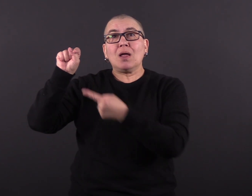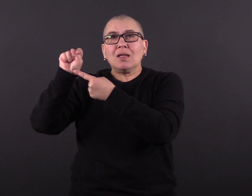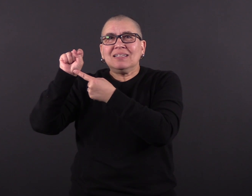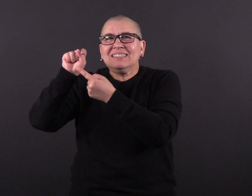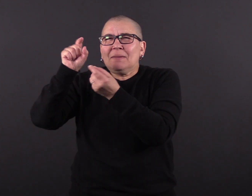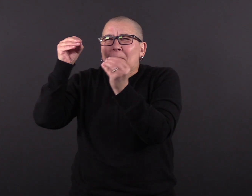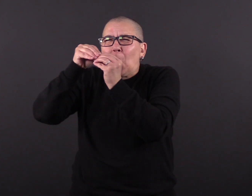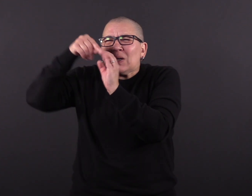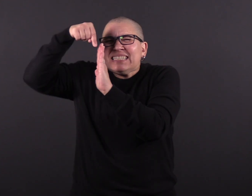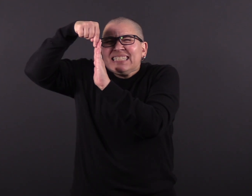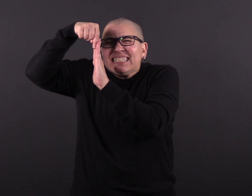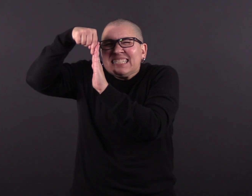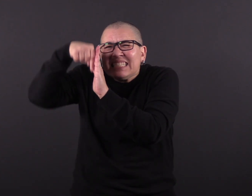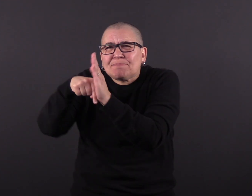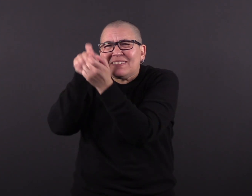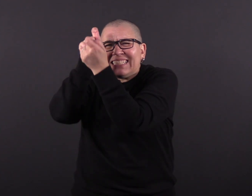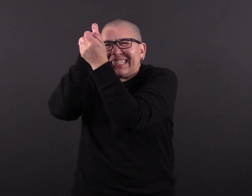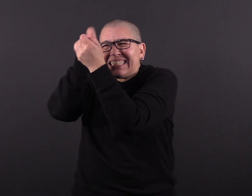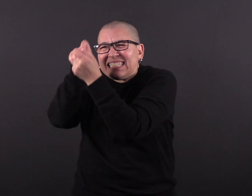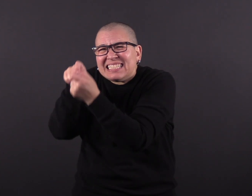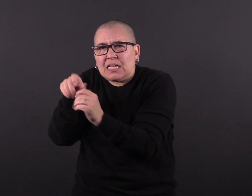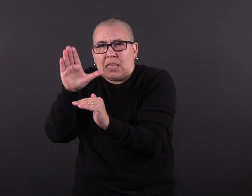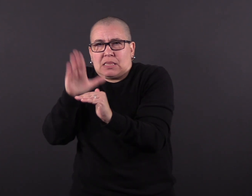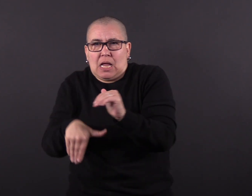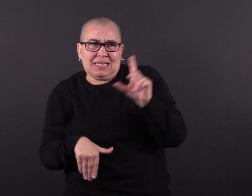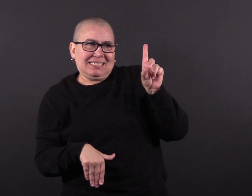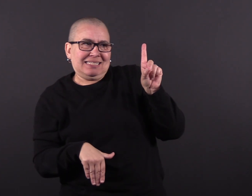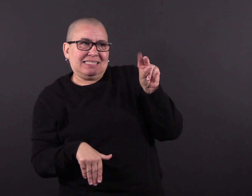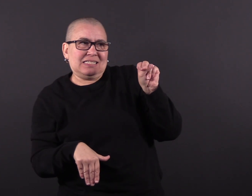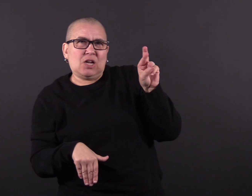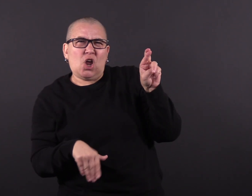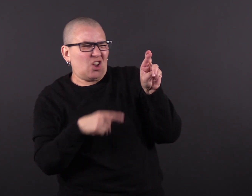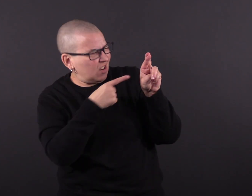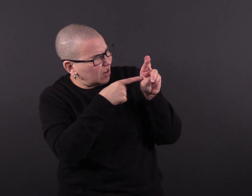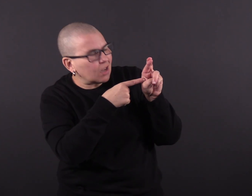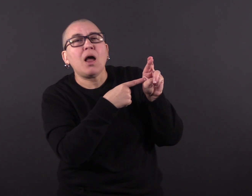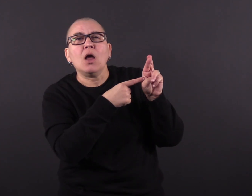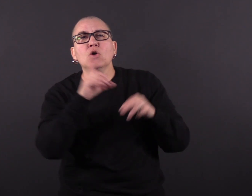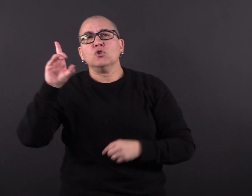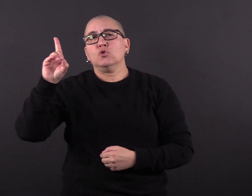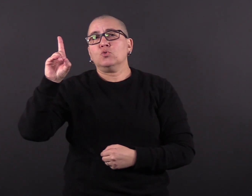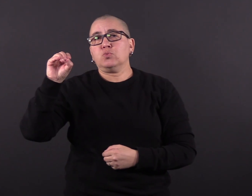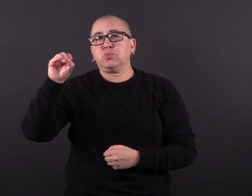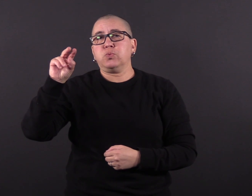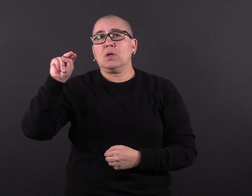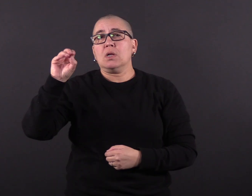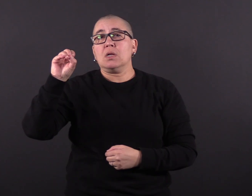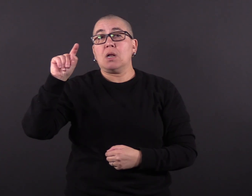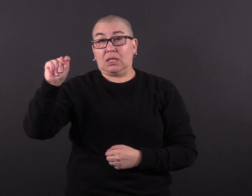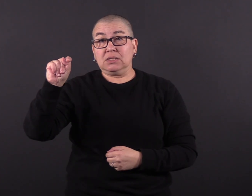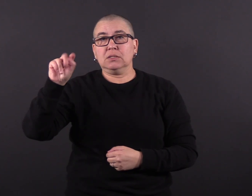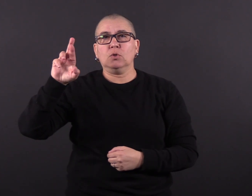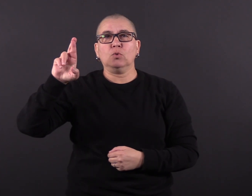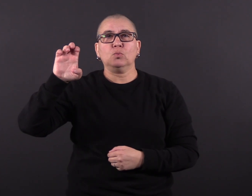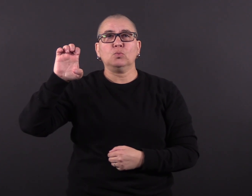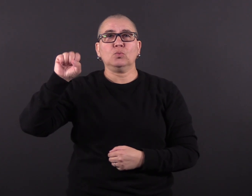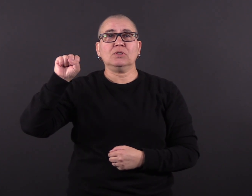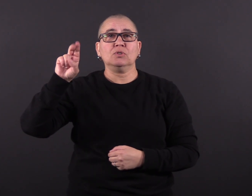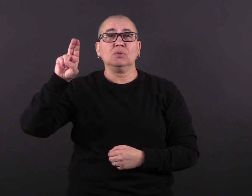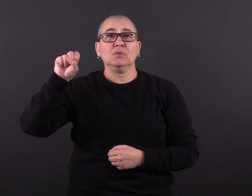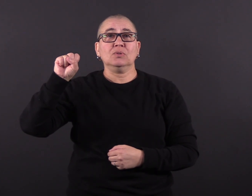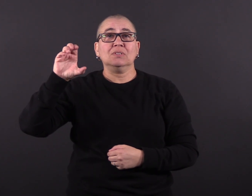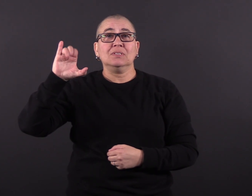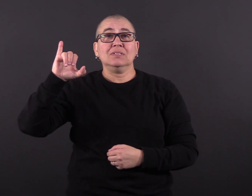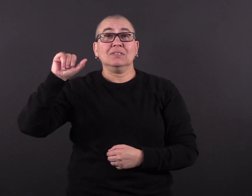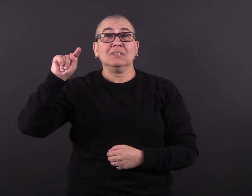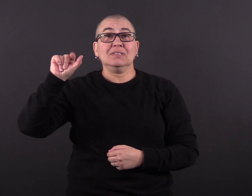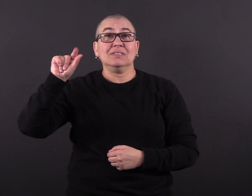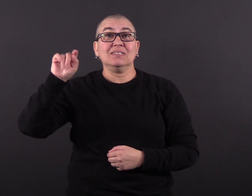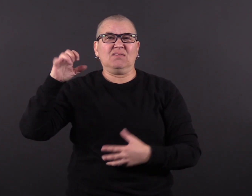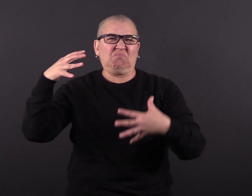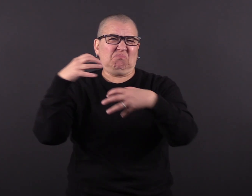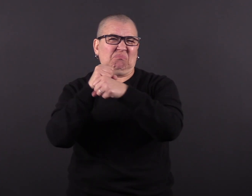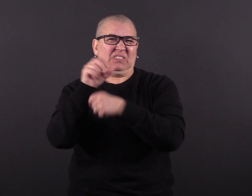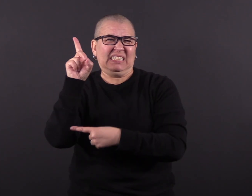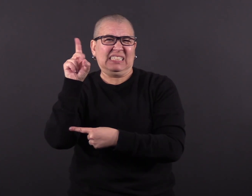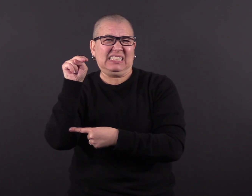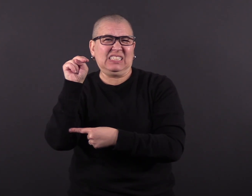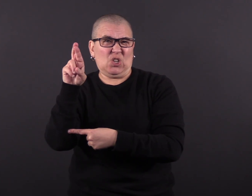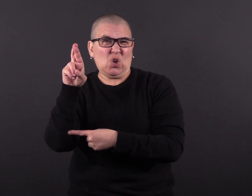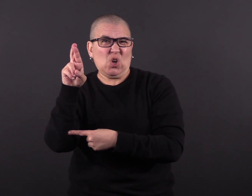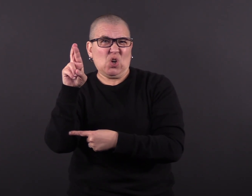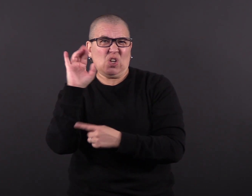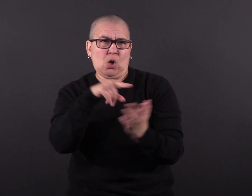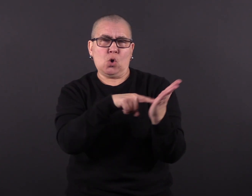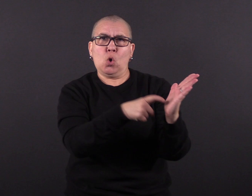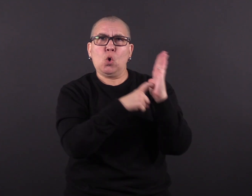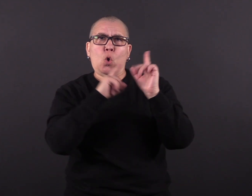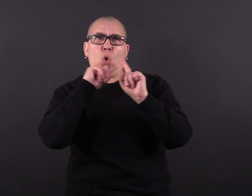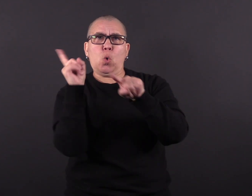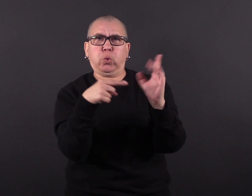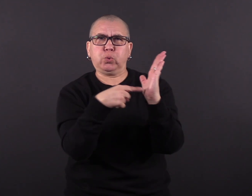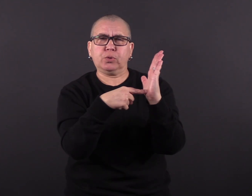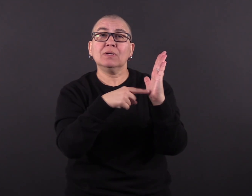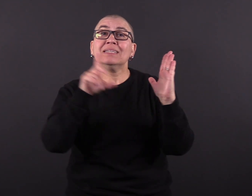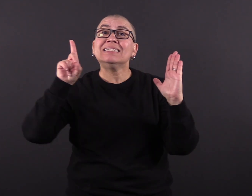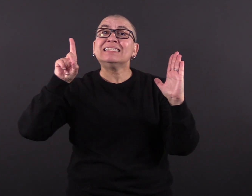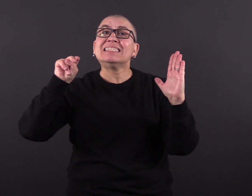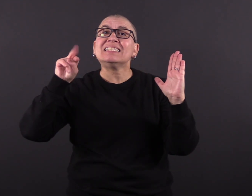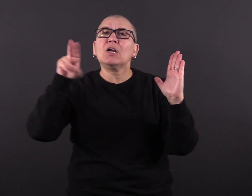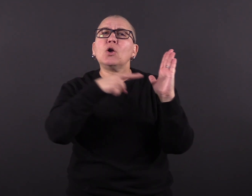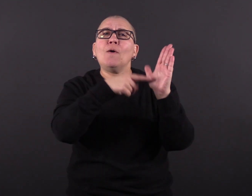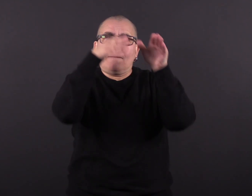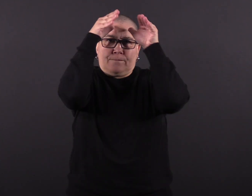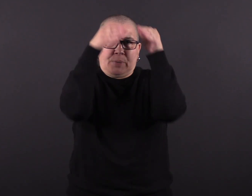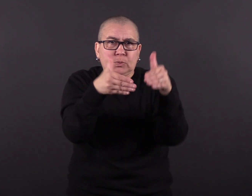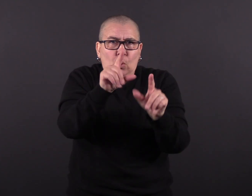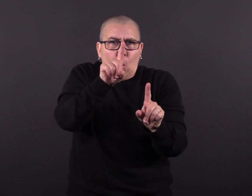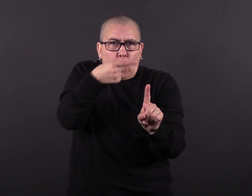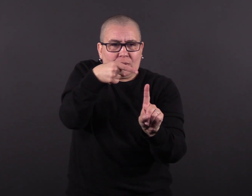A POLST is more comprehensive than a “Do Not Resuscitate” (DNR) order. A DNR is a simple